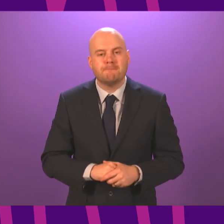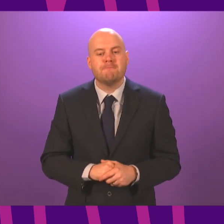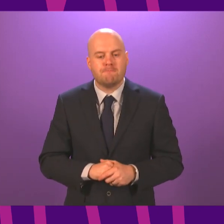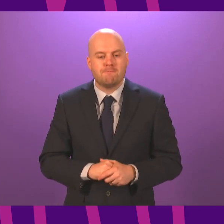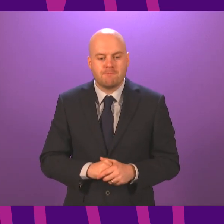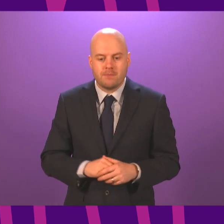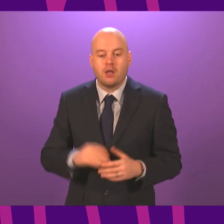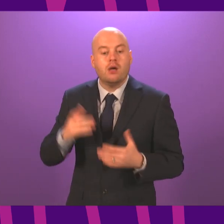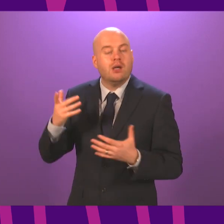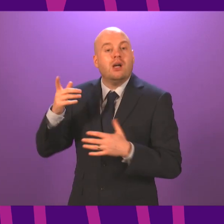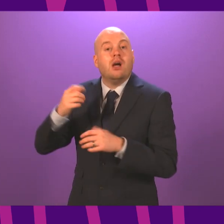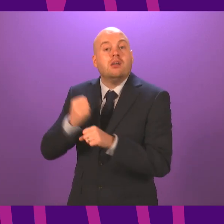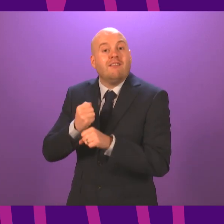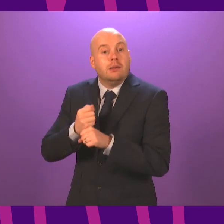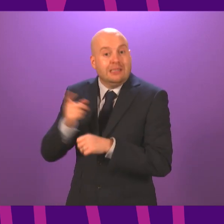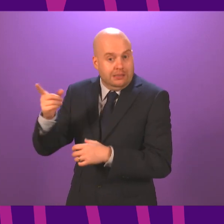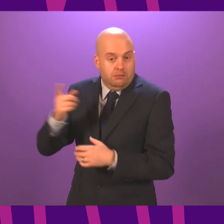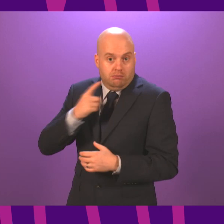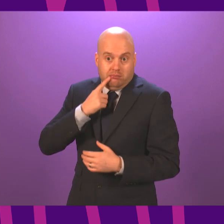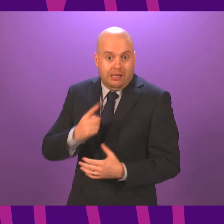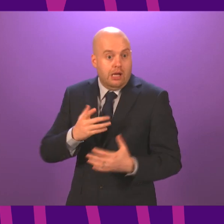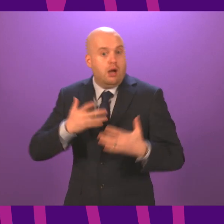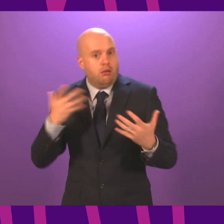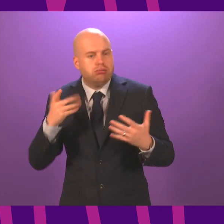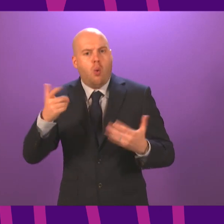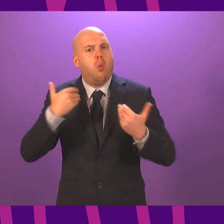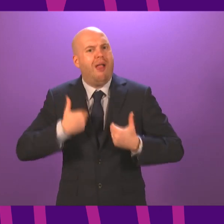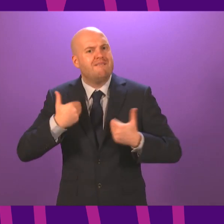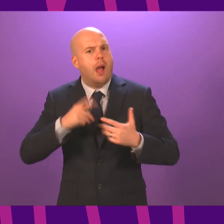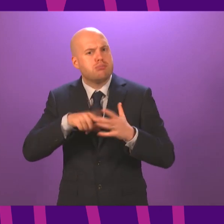relying on the UK Government to deliver a large part of its welfare programme. The SNP